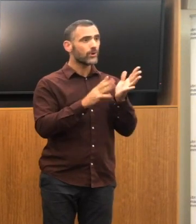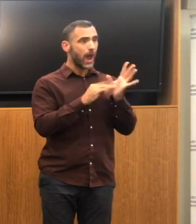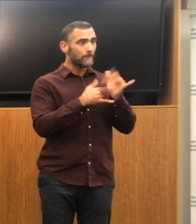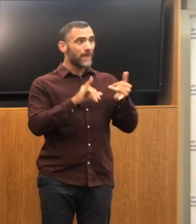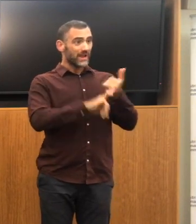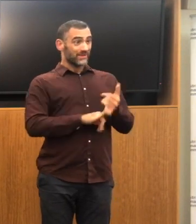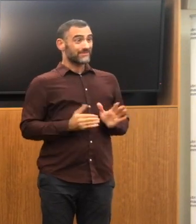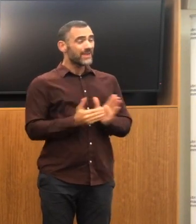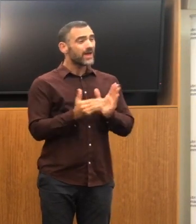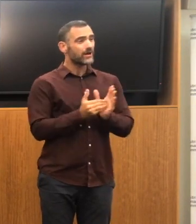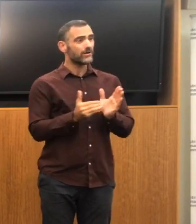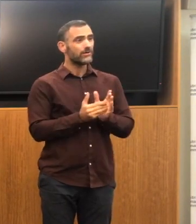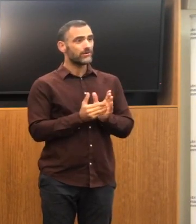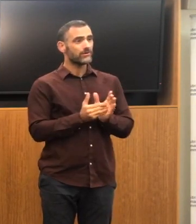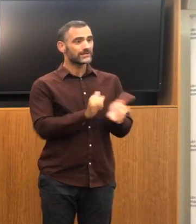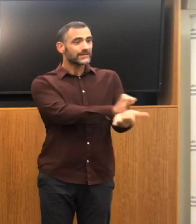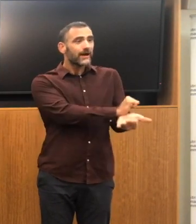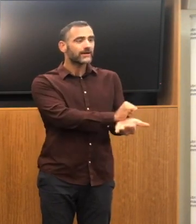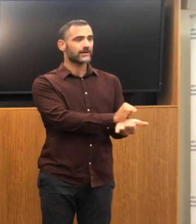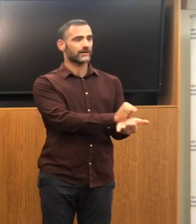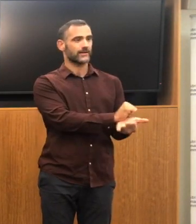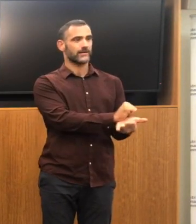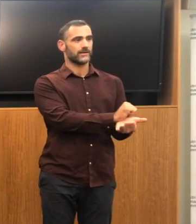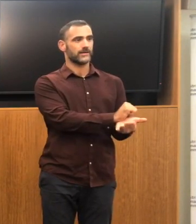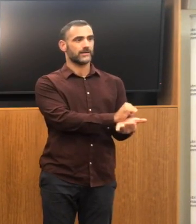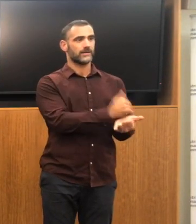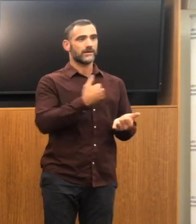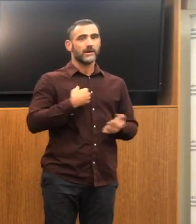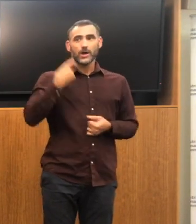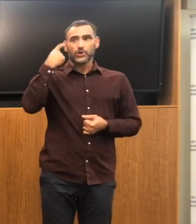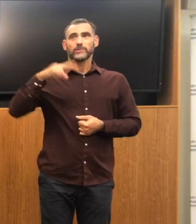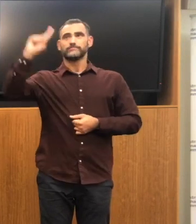And we, as Human Rights Watch, together with many organizations here have been calling for them to close